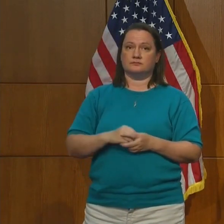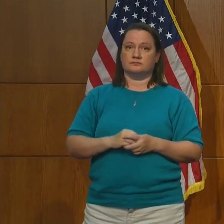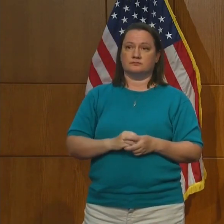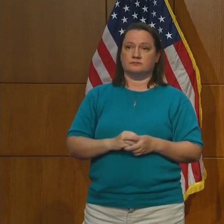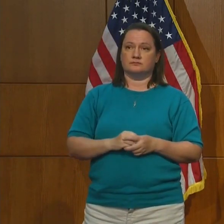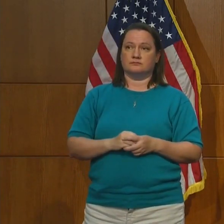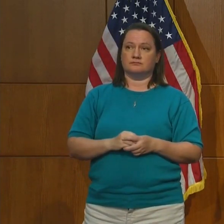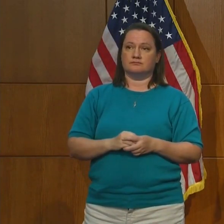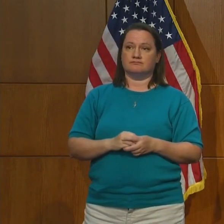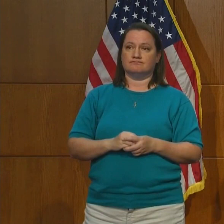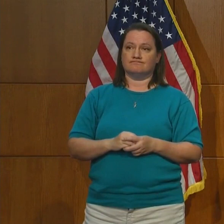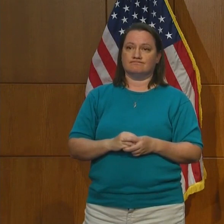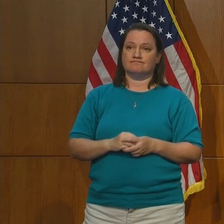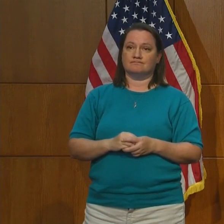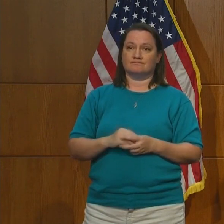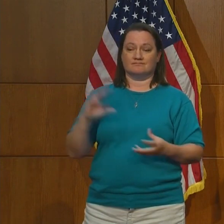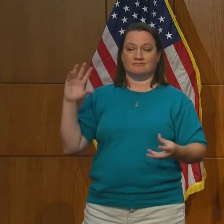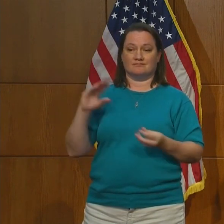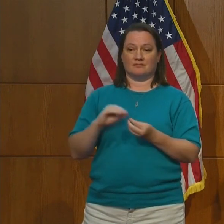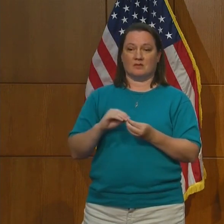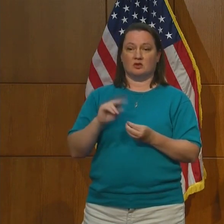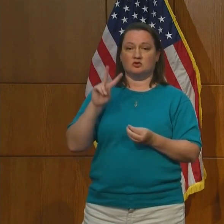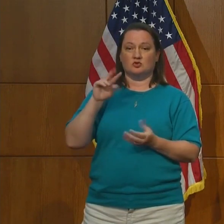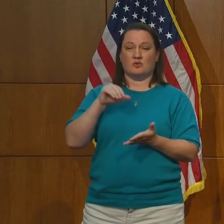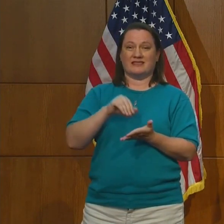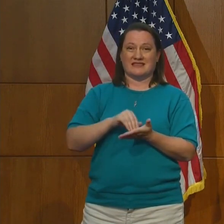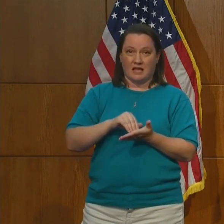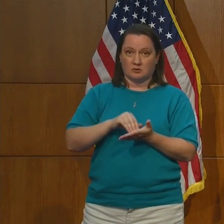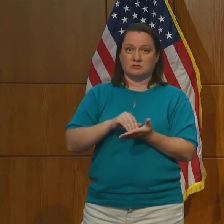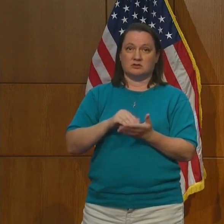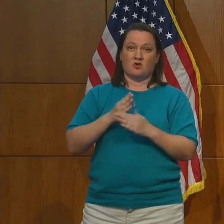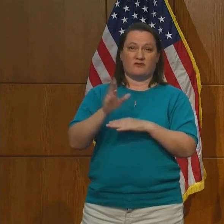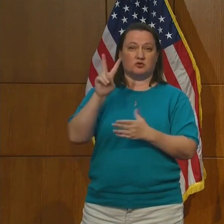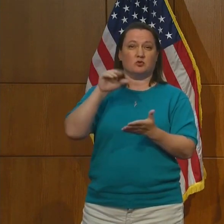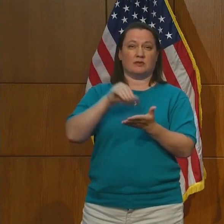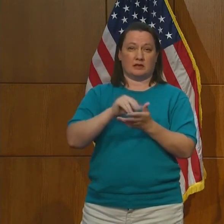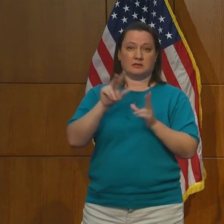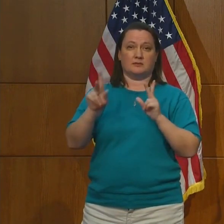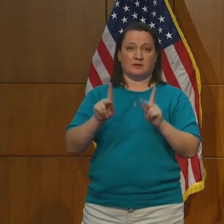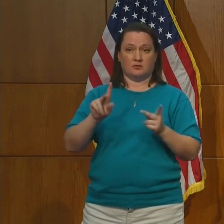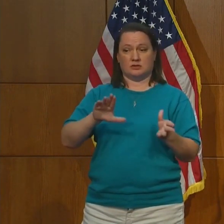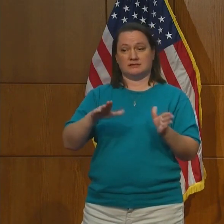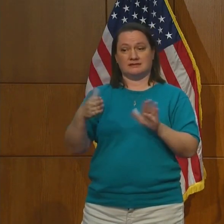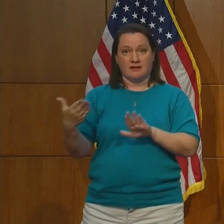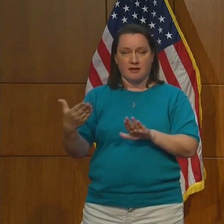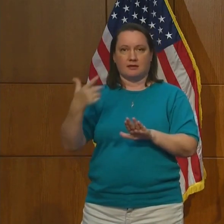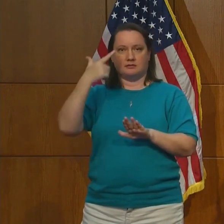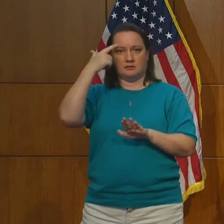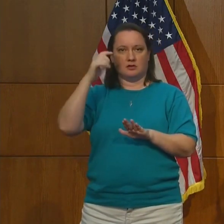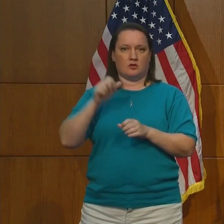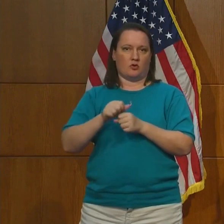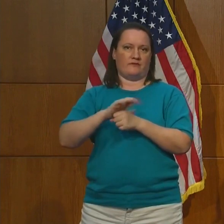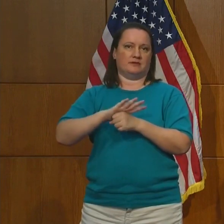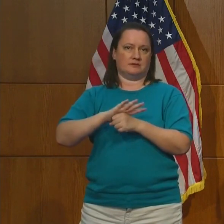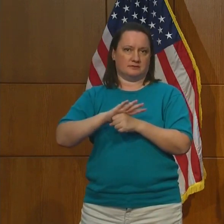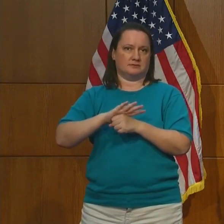SAY THAT THIS IS A HOPE IT'S UP NOT A BIG ONE I WOULD SAY MIGHT